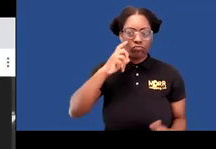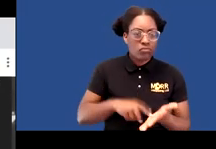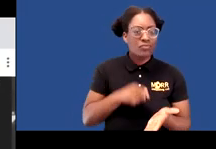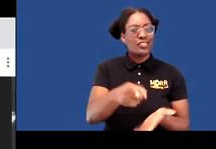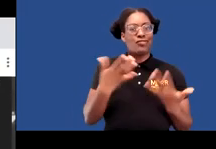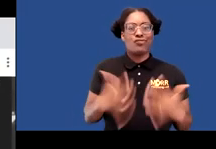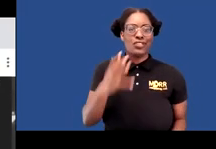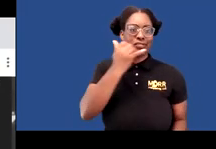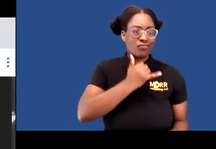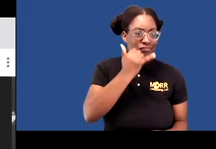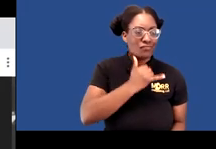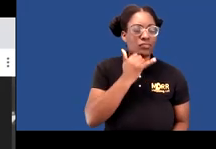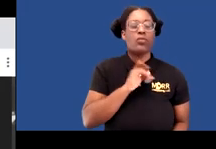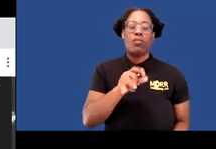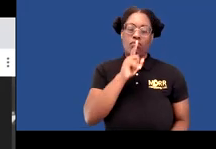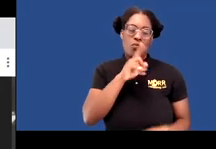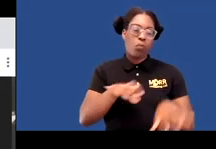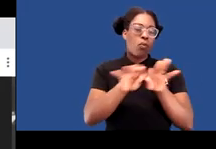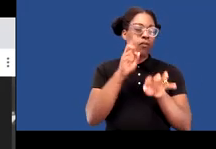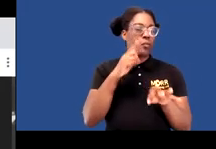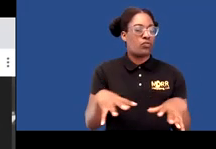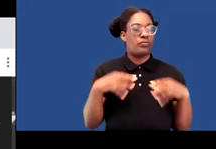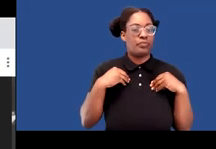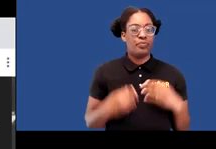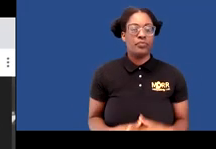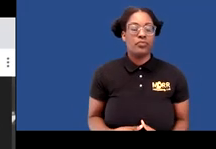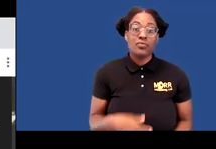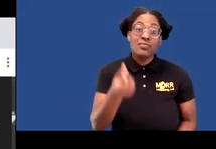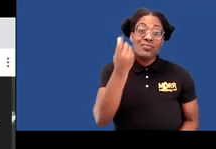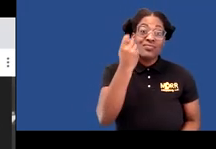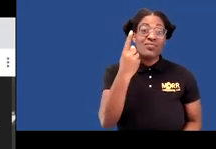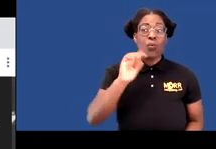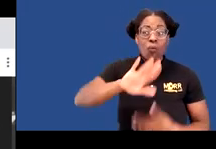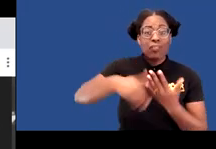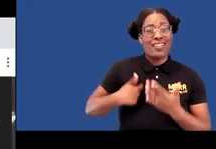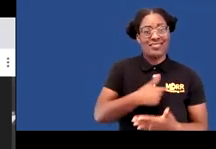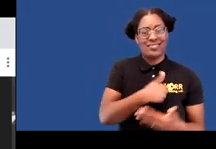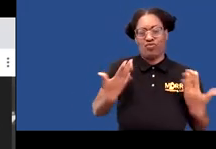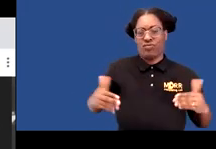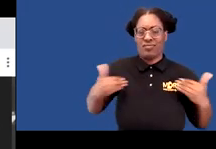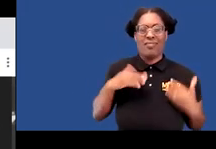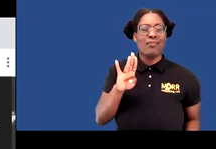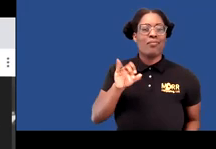Now we all have some biases because racism, particularly institutional racism,